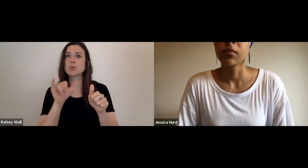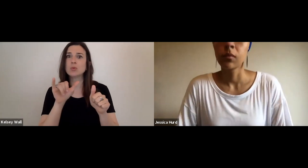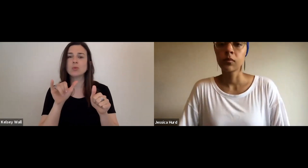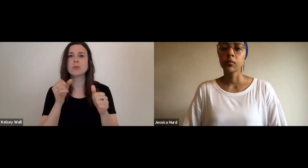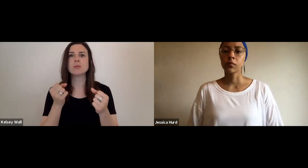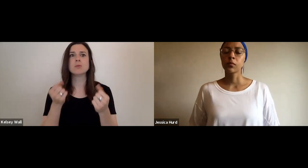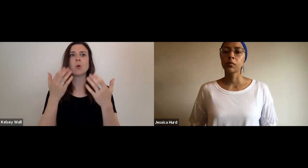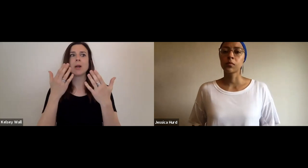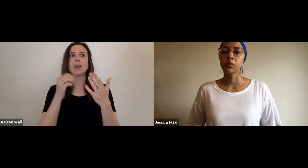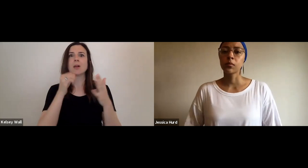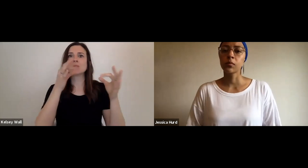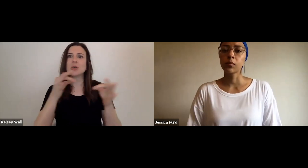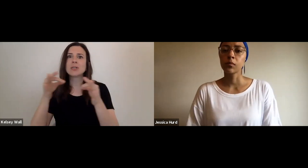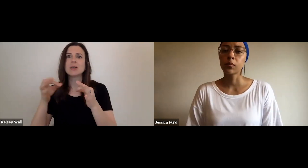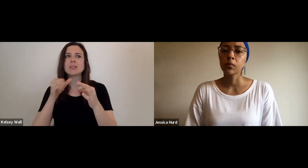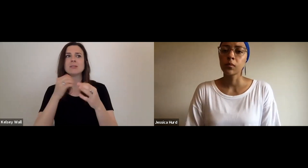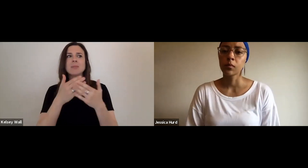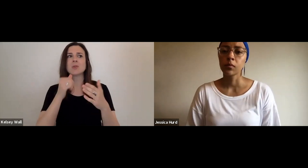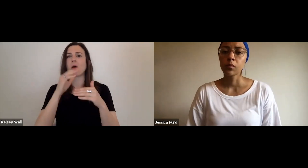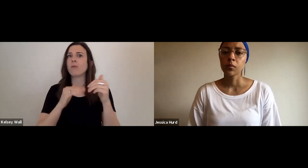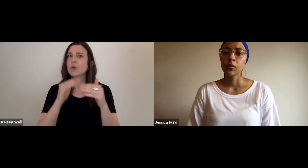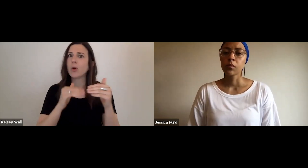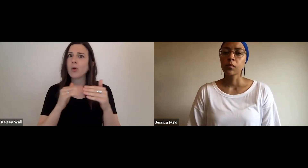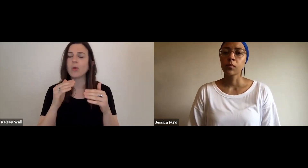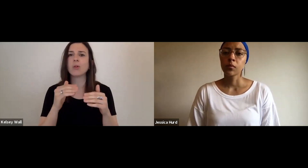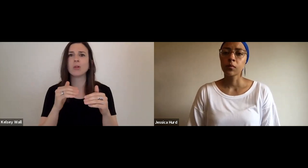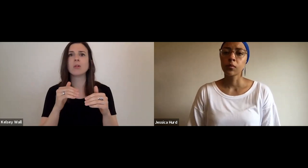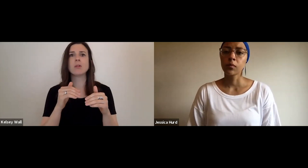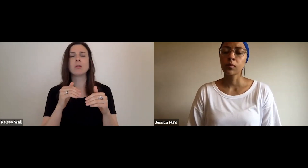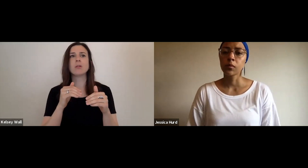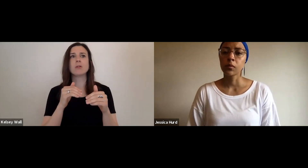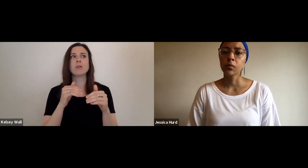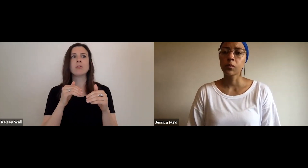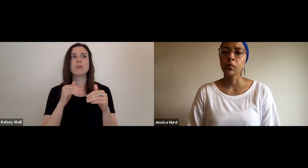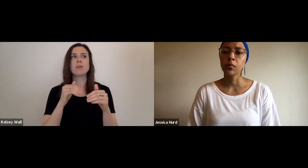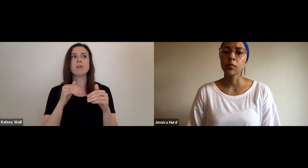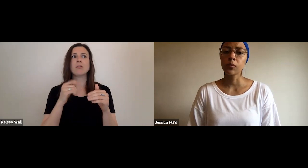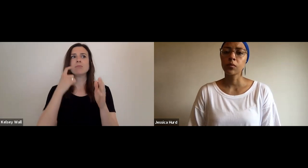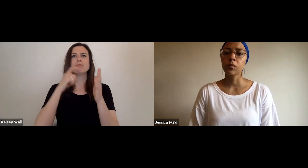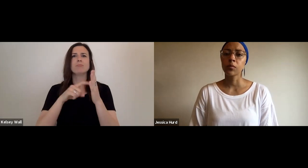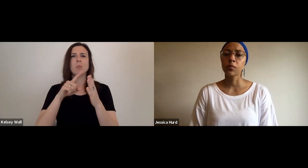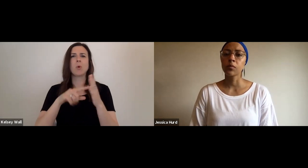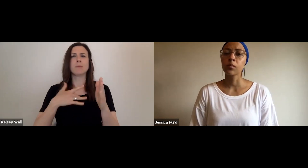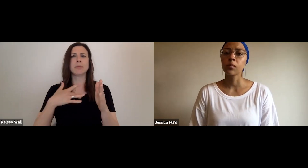Sometimes we'll use avoidance, or try to avoid making decisions because they're uncomfortable.